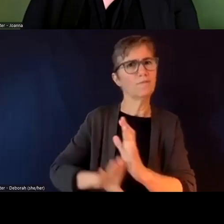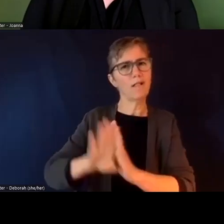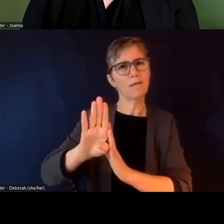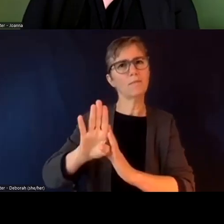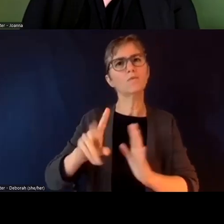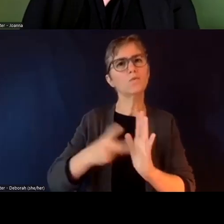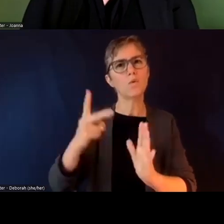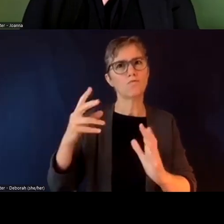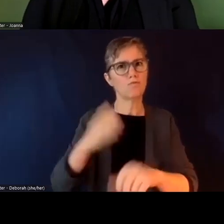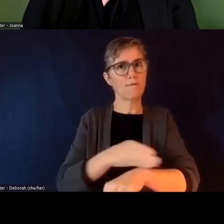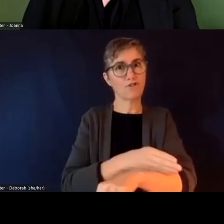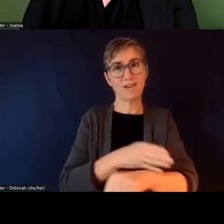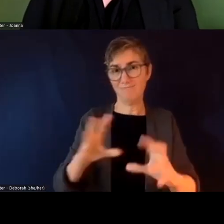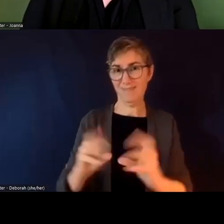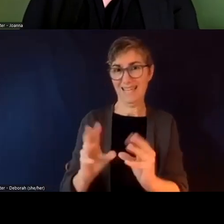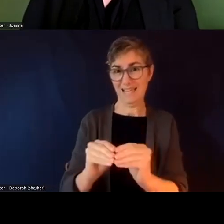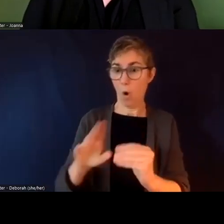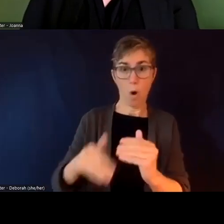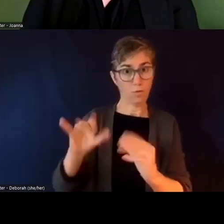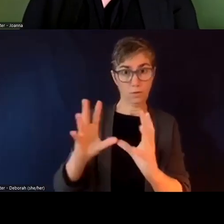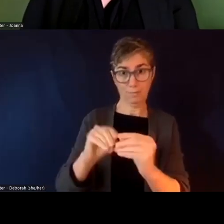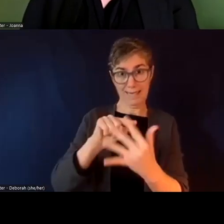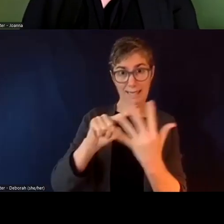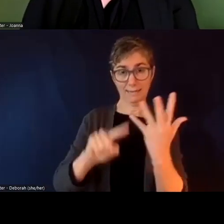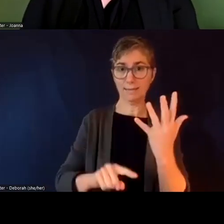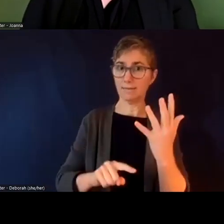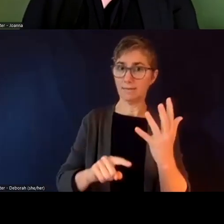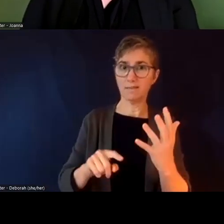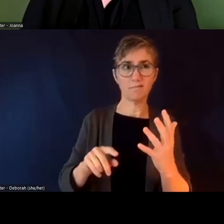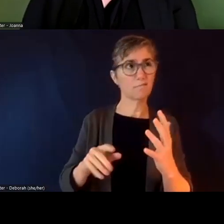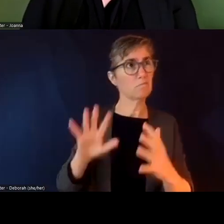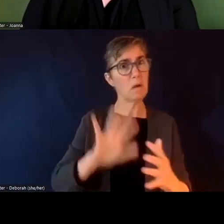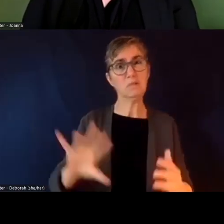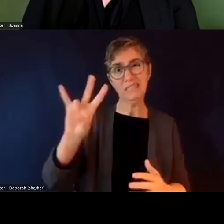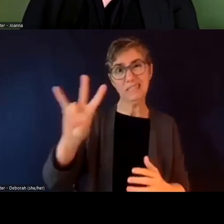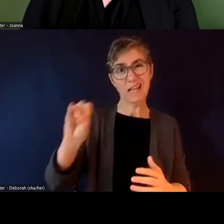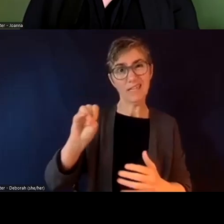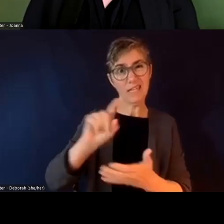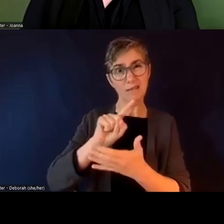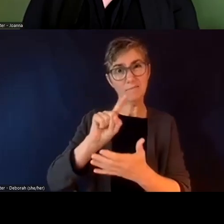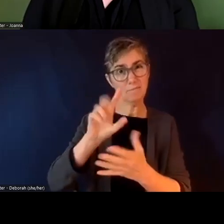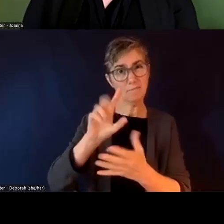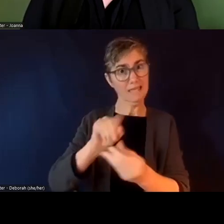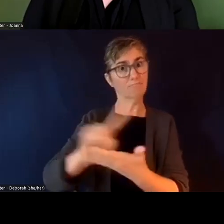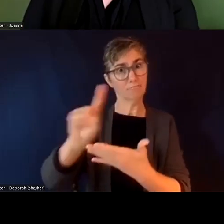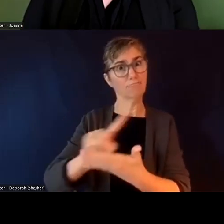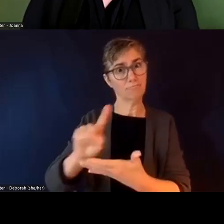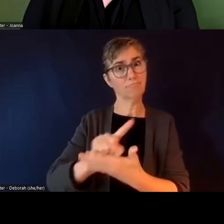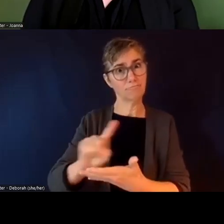virtual meetings are listed. There are about 70 meetings a week that are free and available